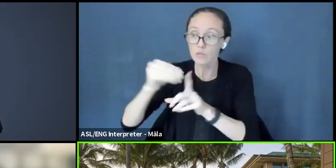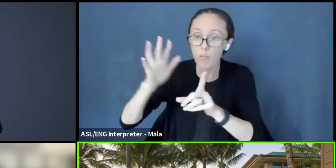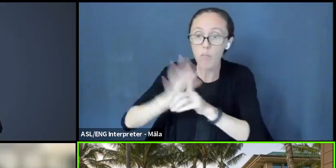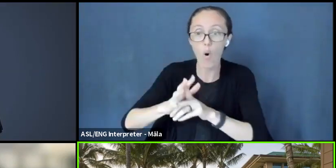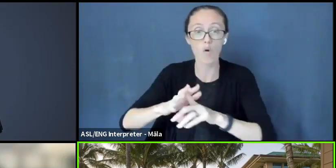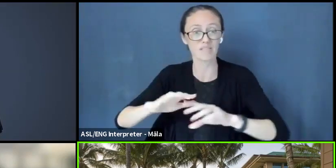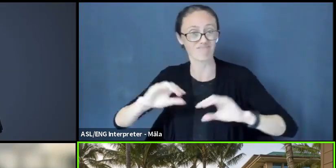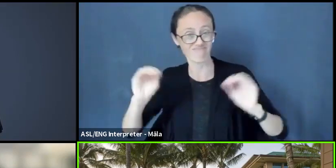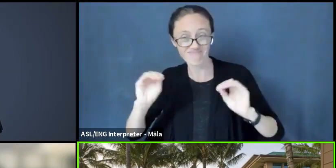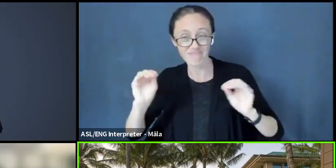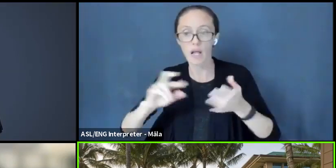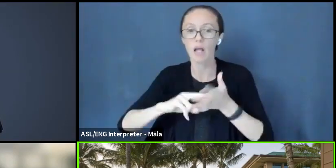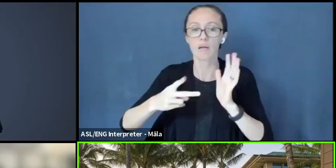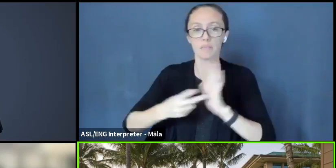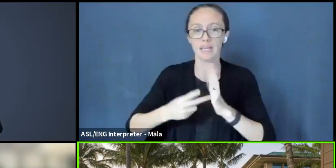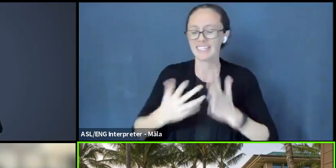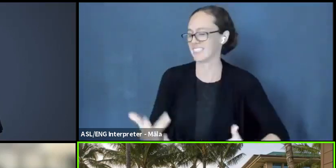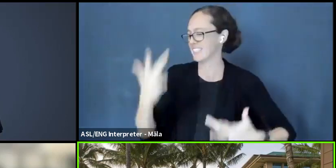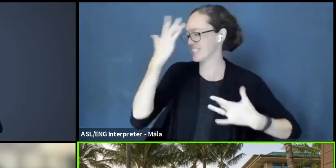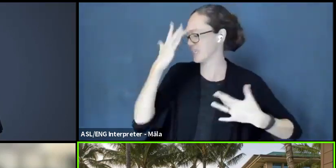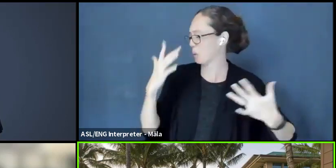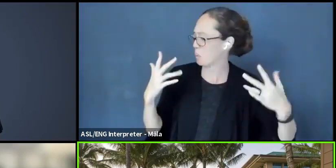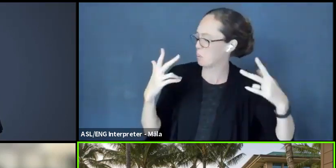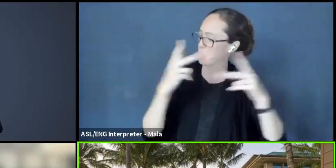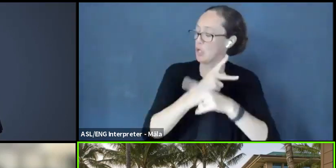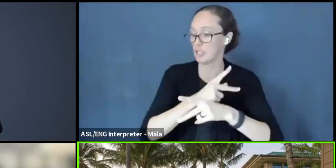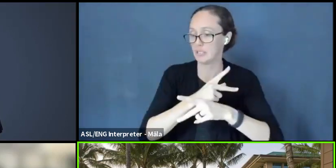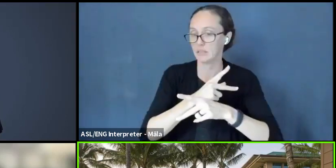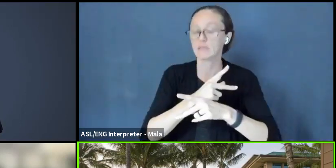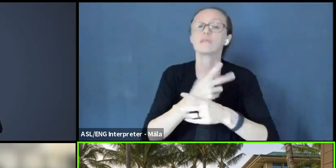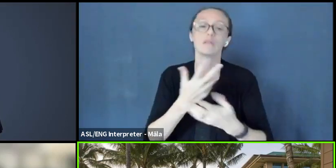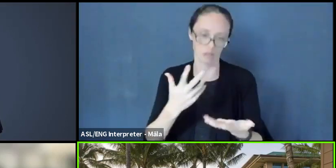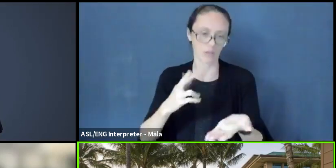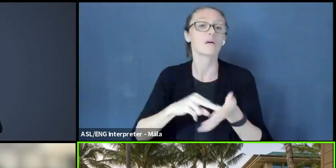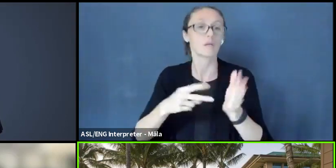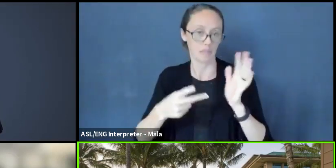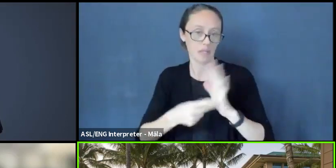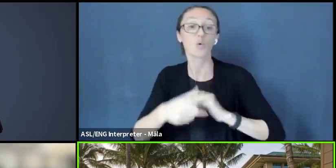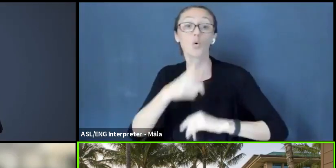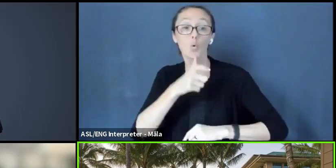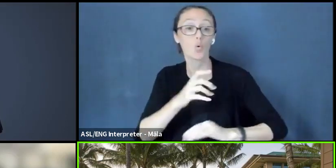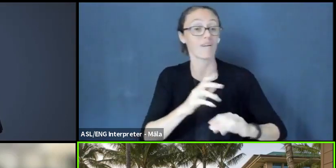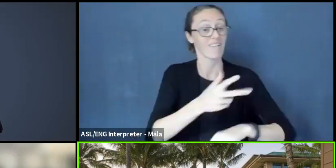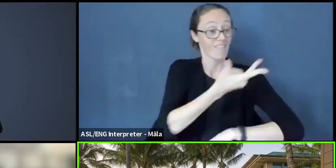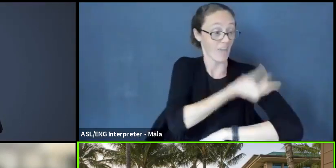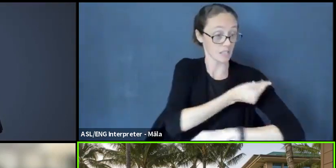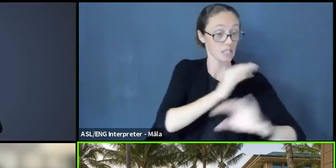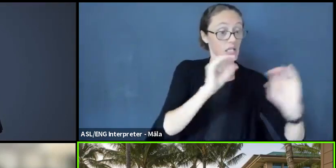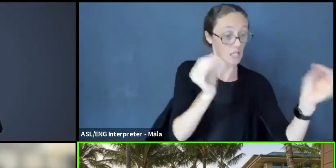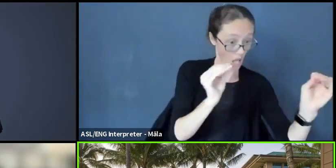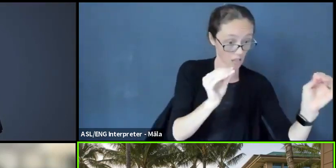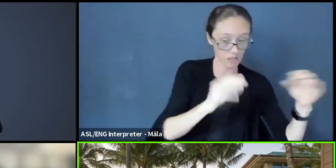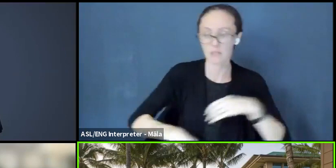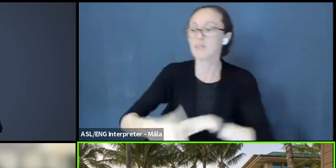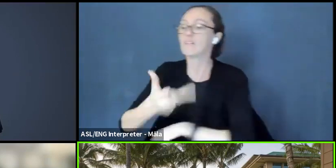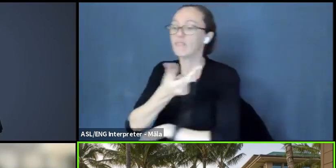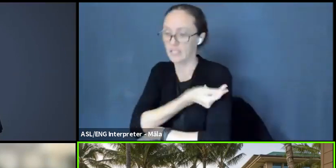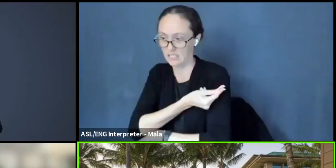virus before. So the people that are unvaccinated compared to the vaccinated group.